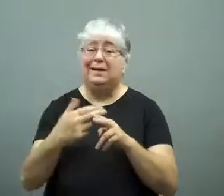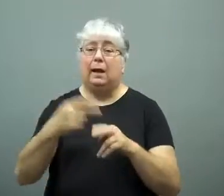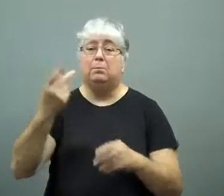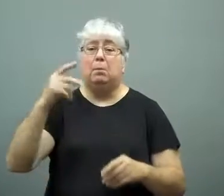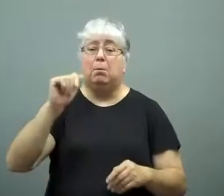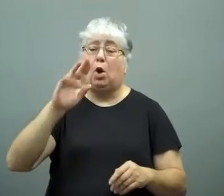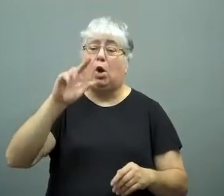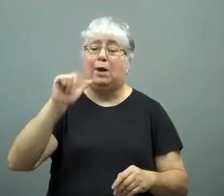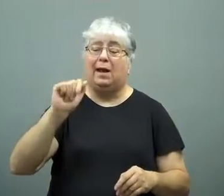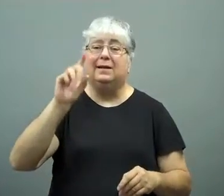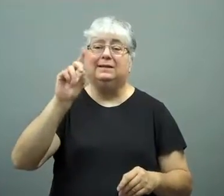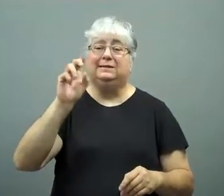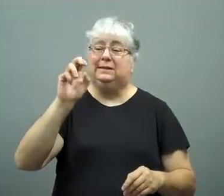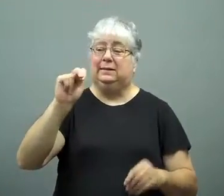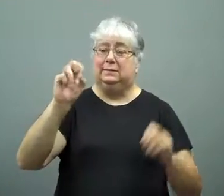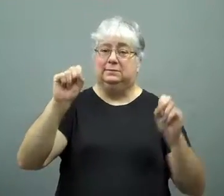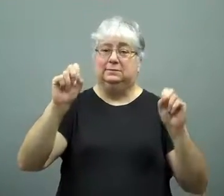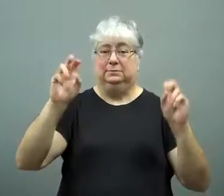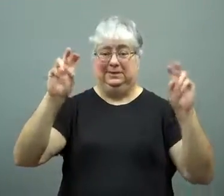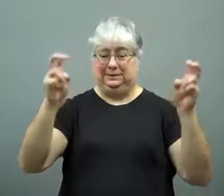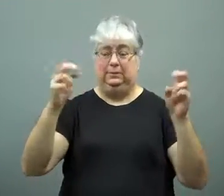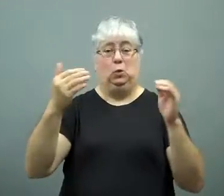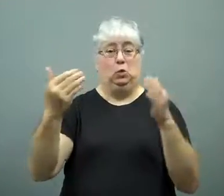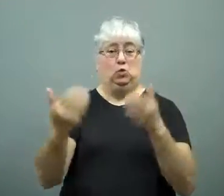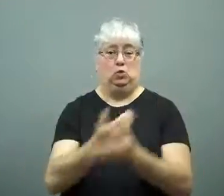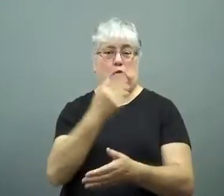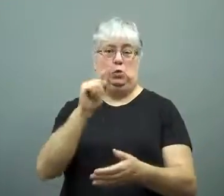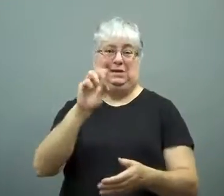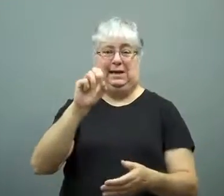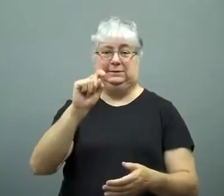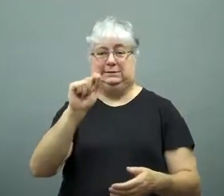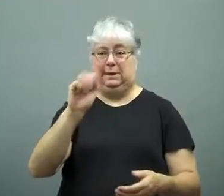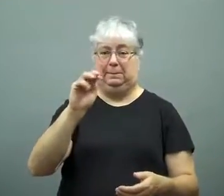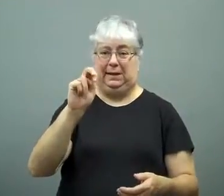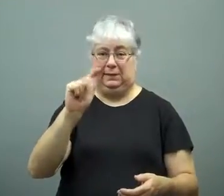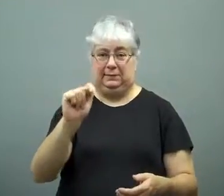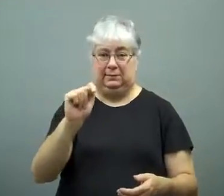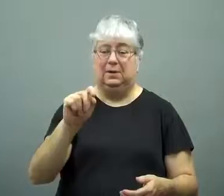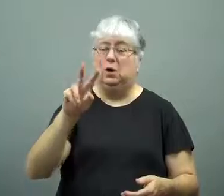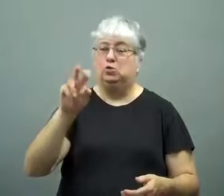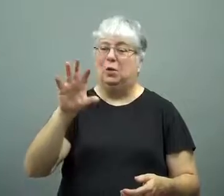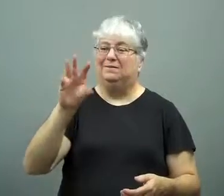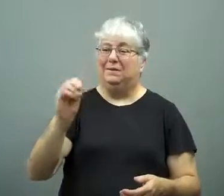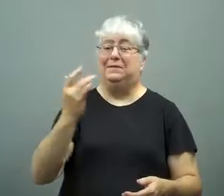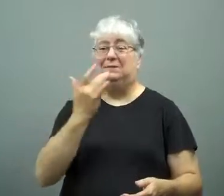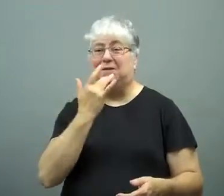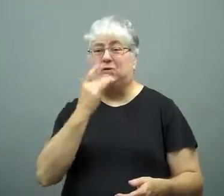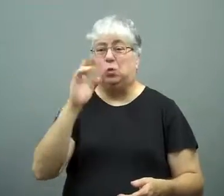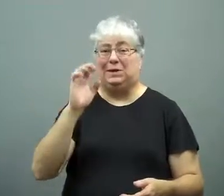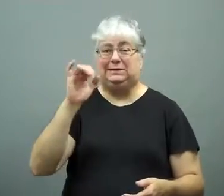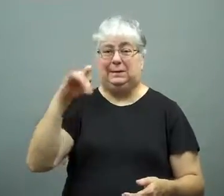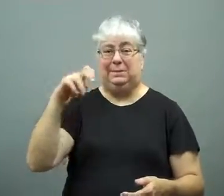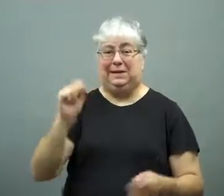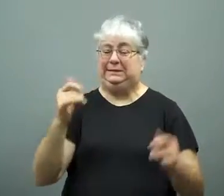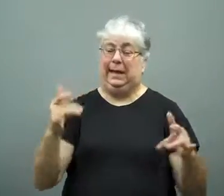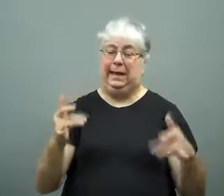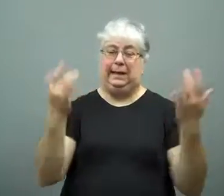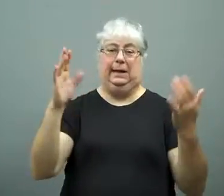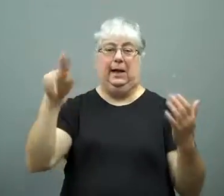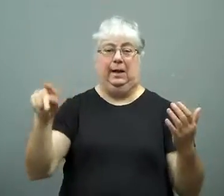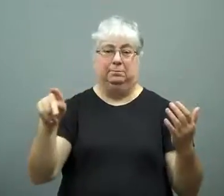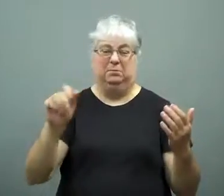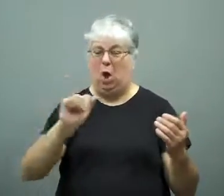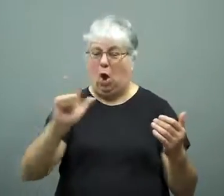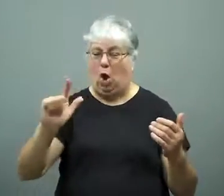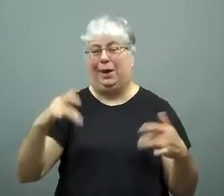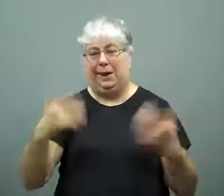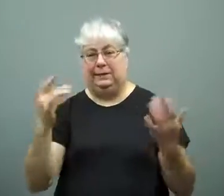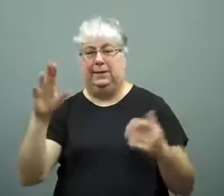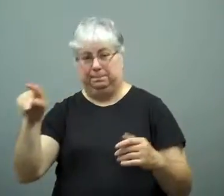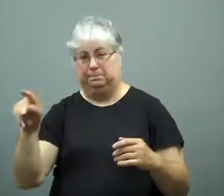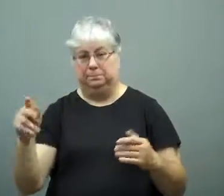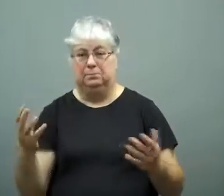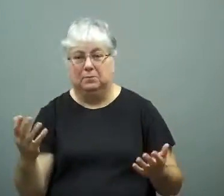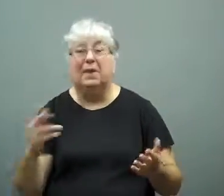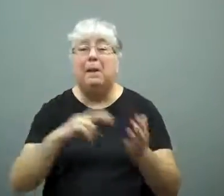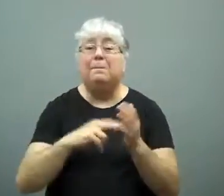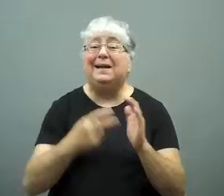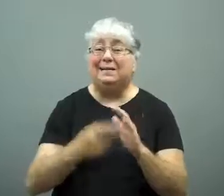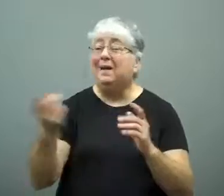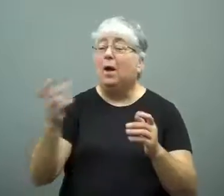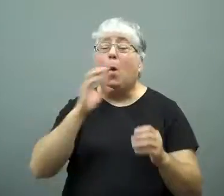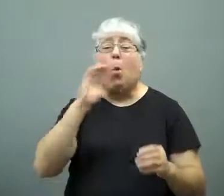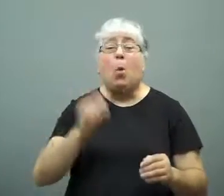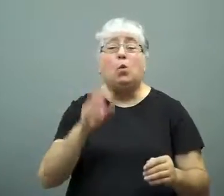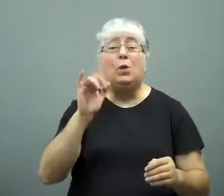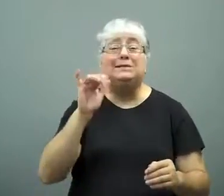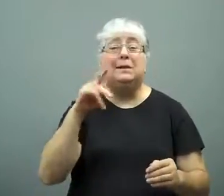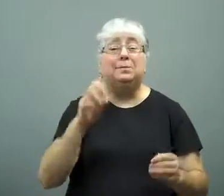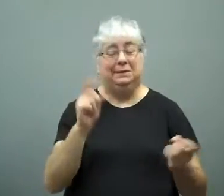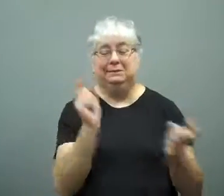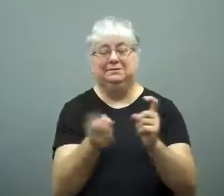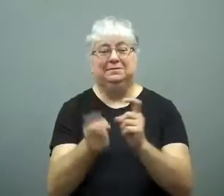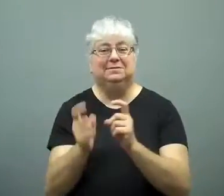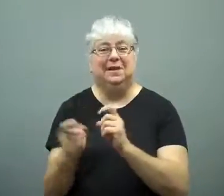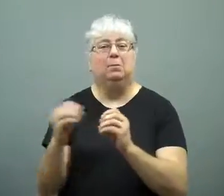It's titled "Paula Deen's New Testament, 250 Favorite Recipes All Lightened Up."